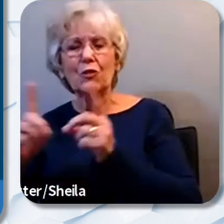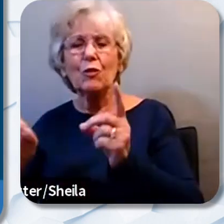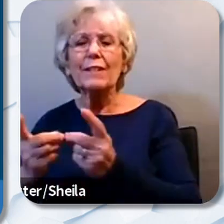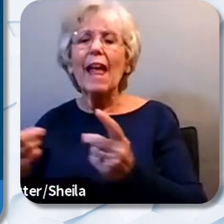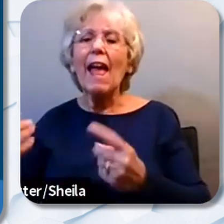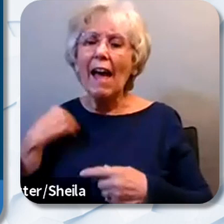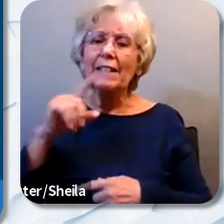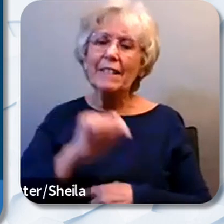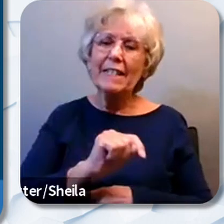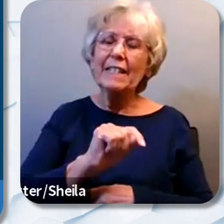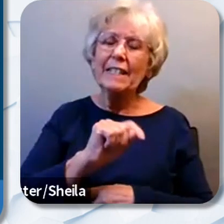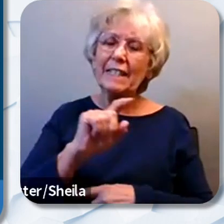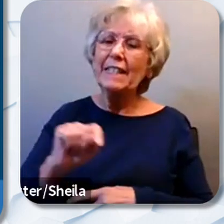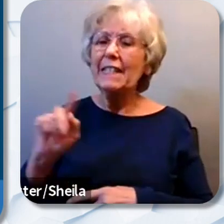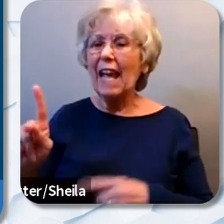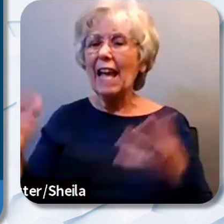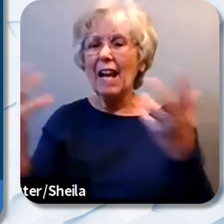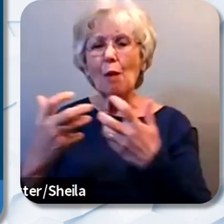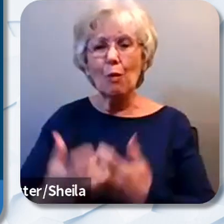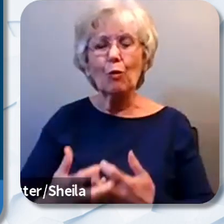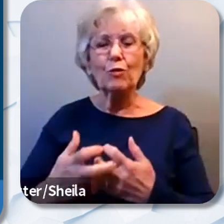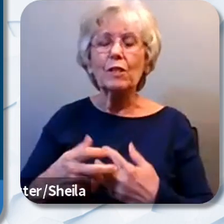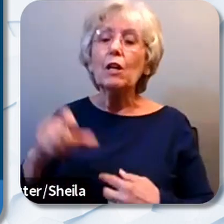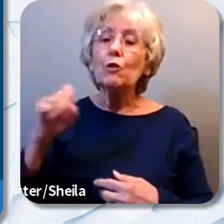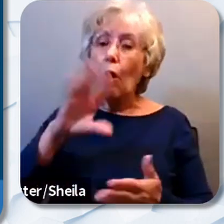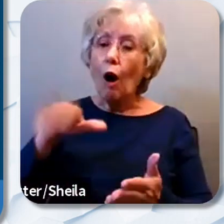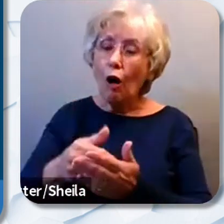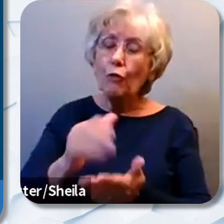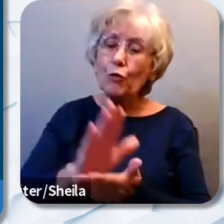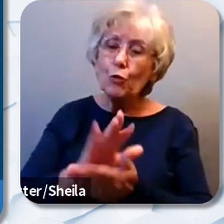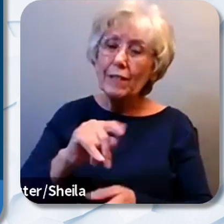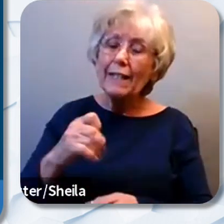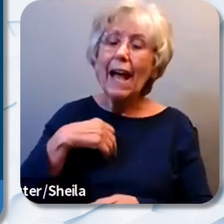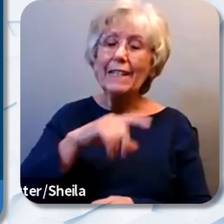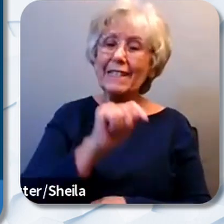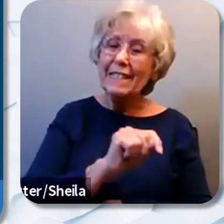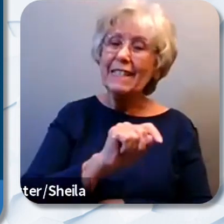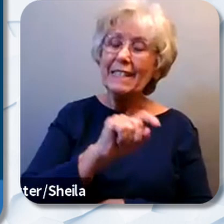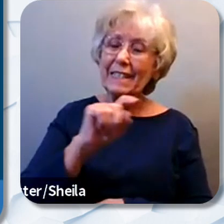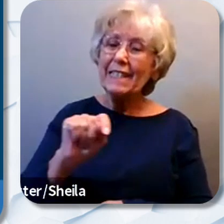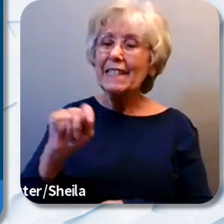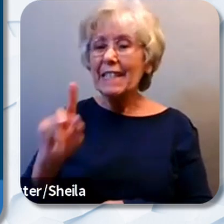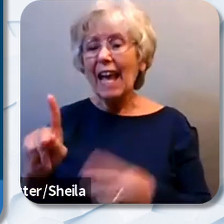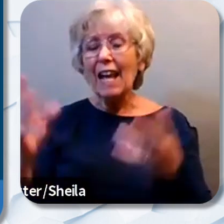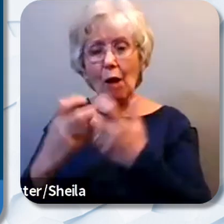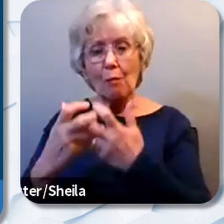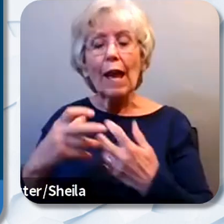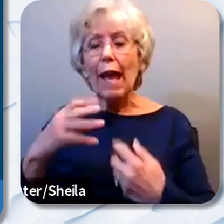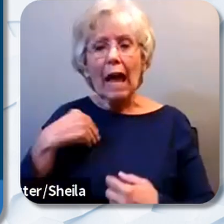So all of our elementary Skype sites had tk combos and, to be honest, I don't even know necessarily